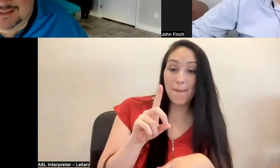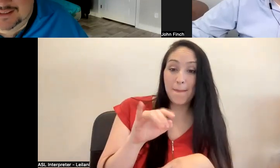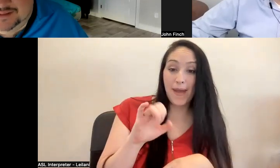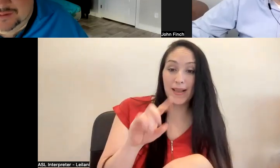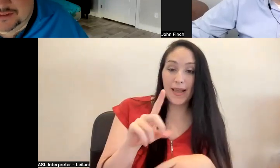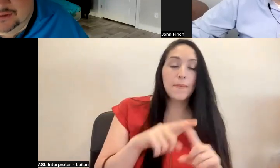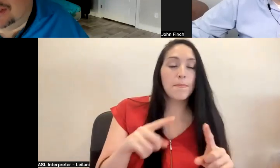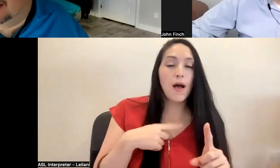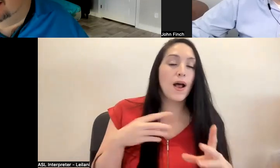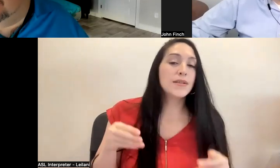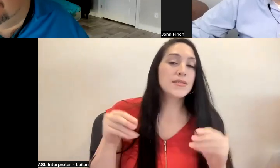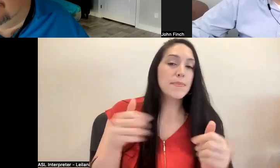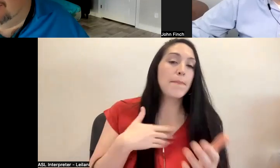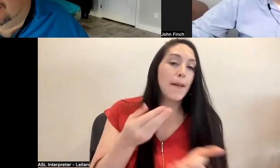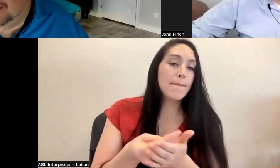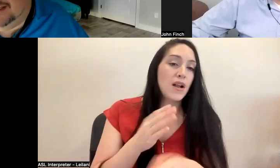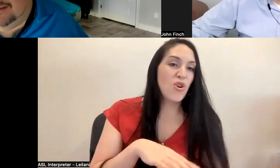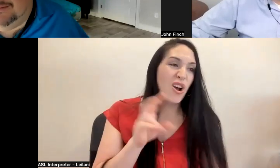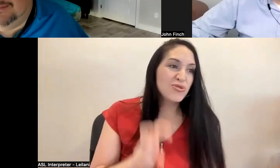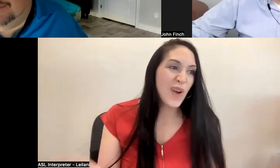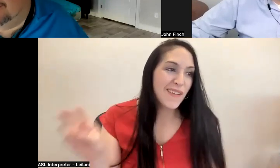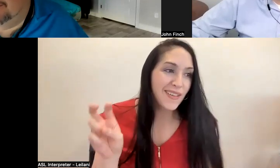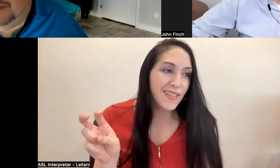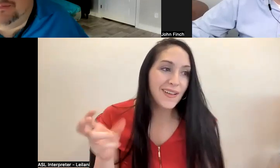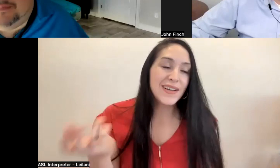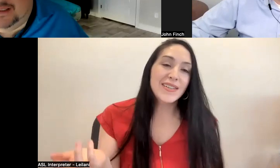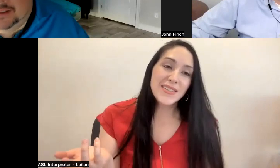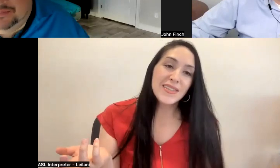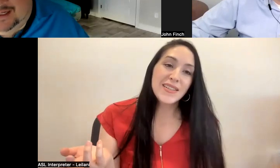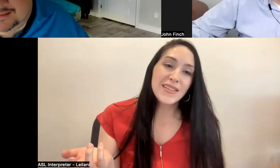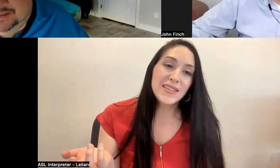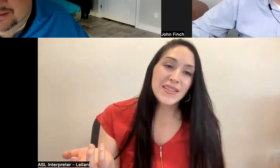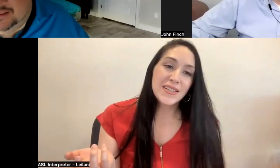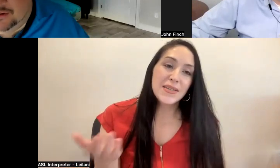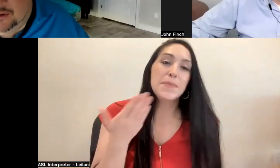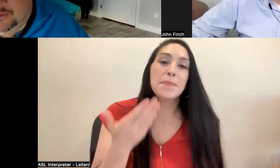a little different. So you know, they people might be a little biased even in their own